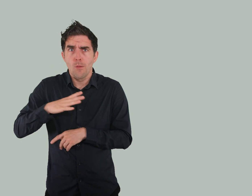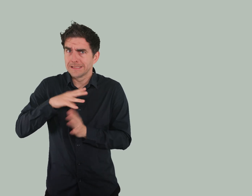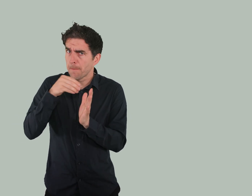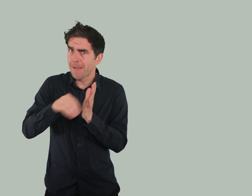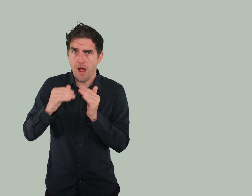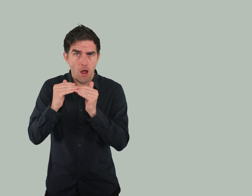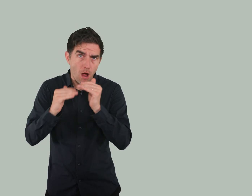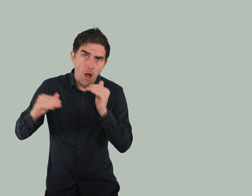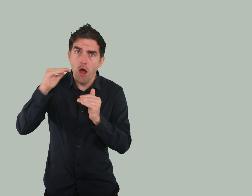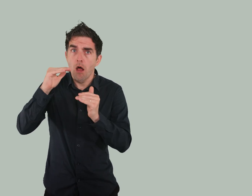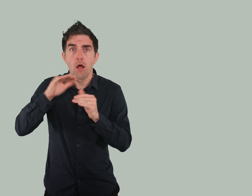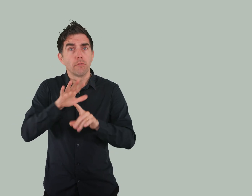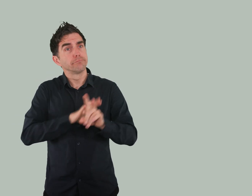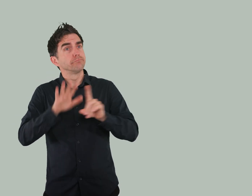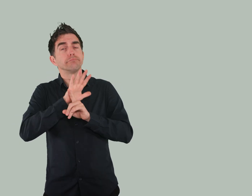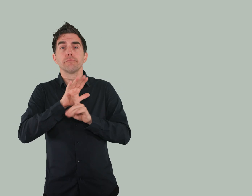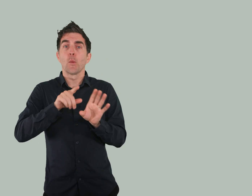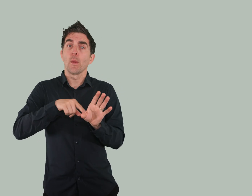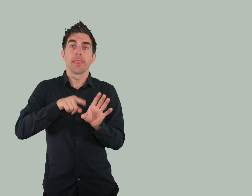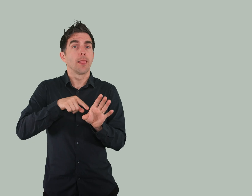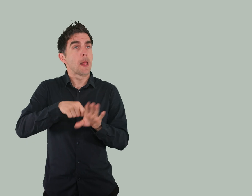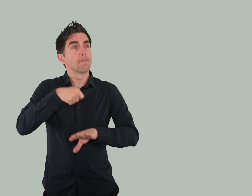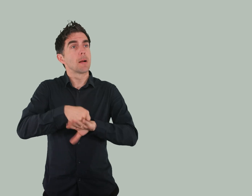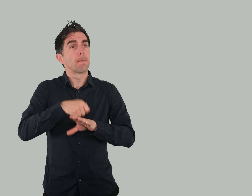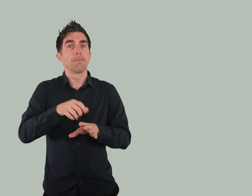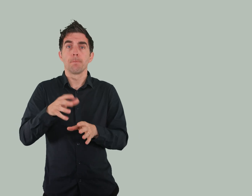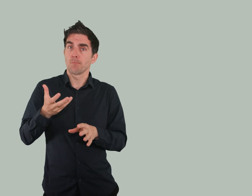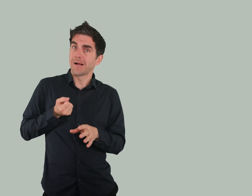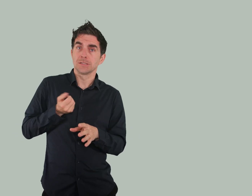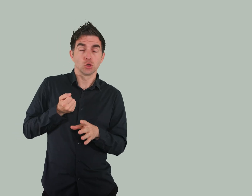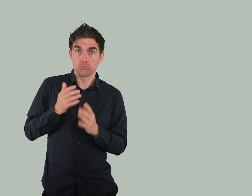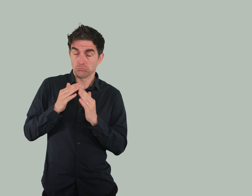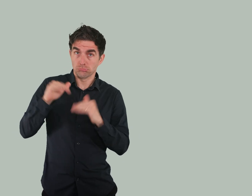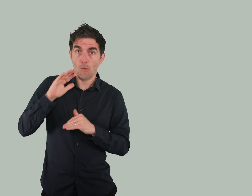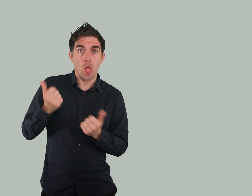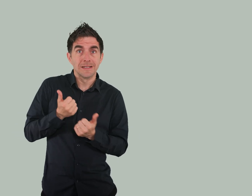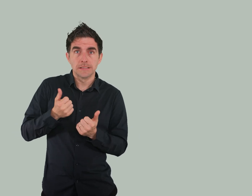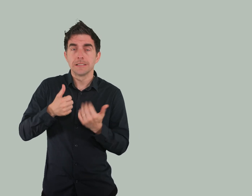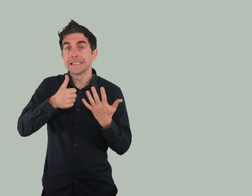are already paid above the youth minimum wage.